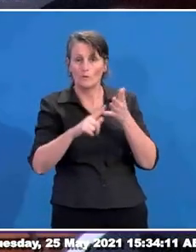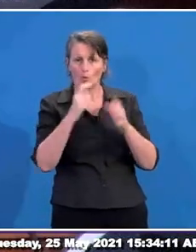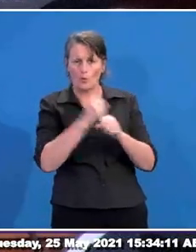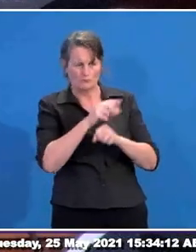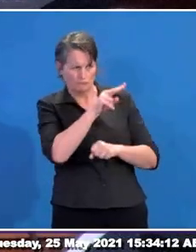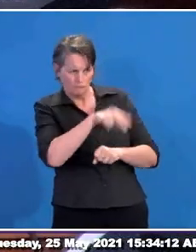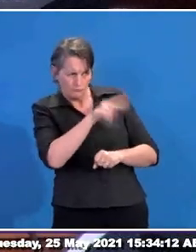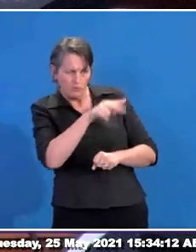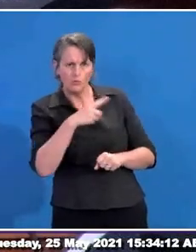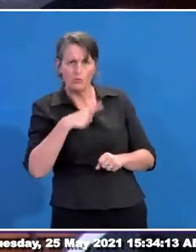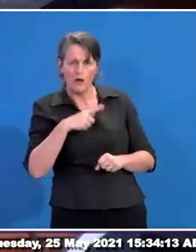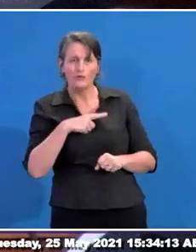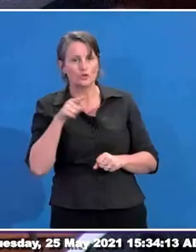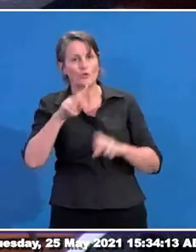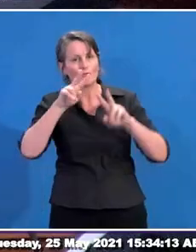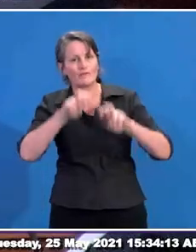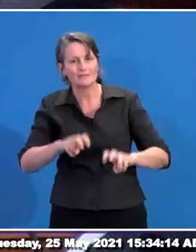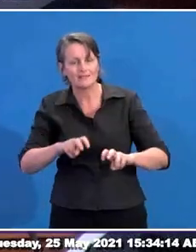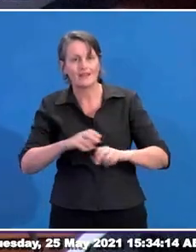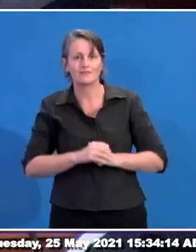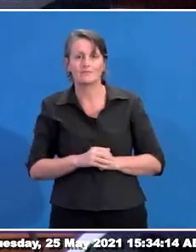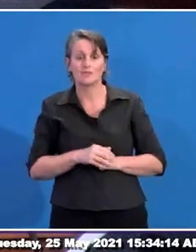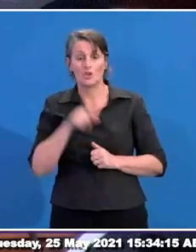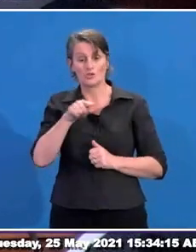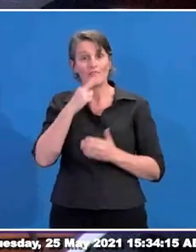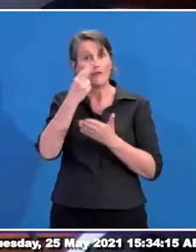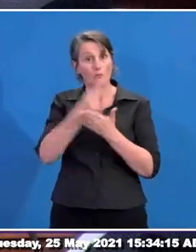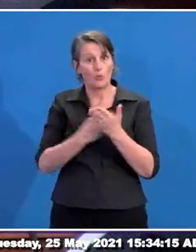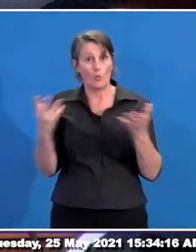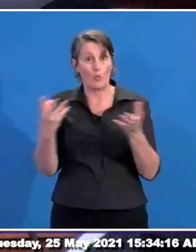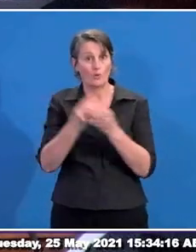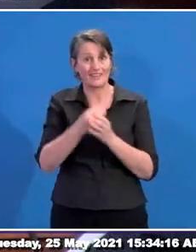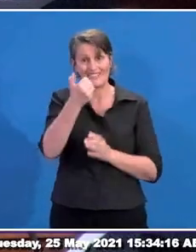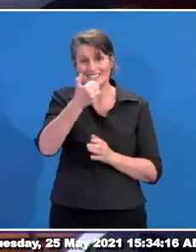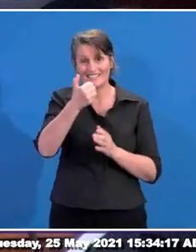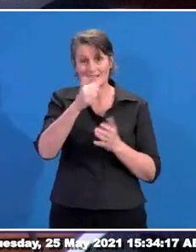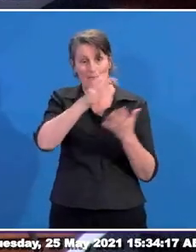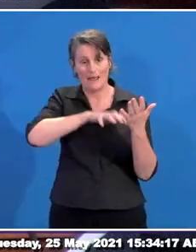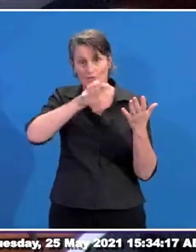This is a report of 16 pages and Commissioners will see there